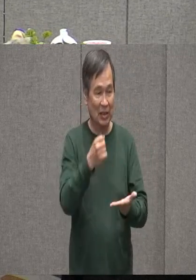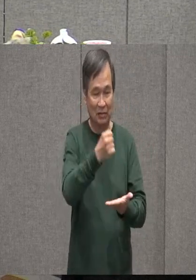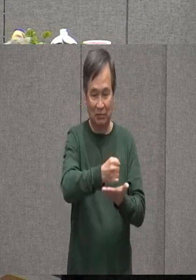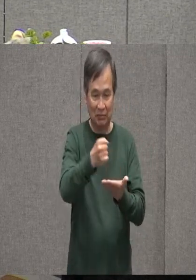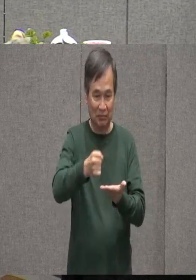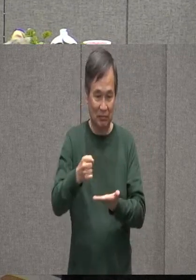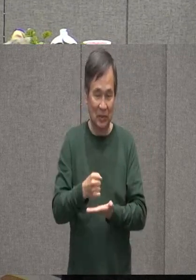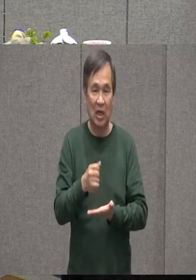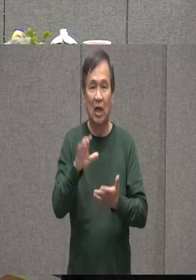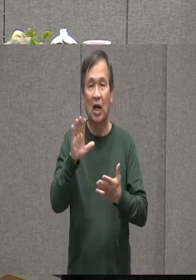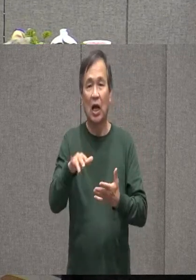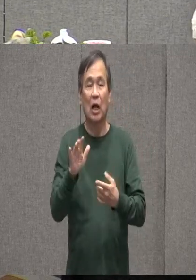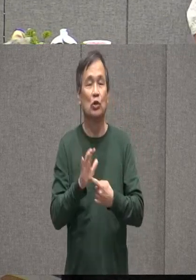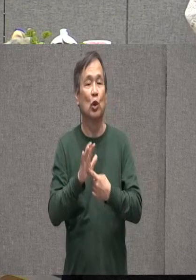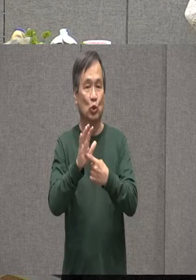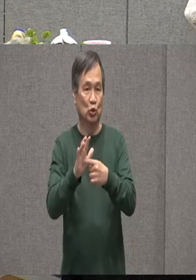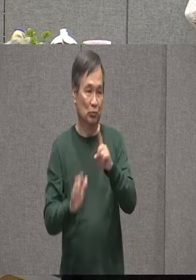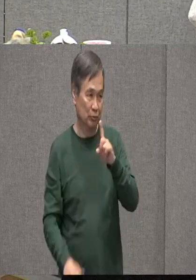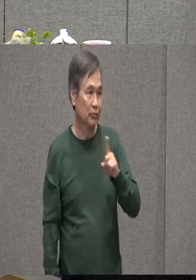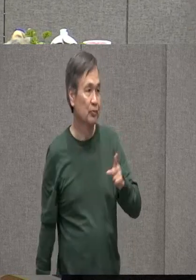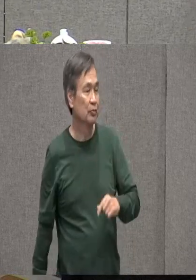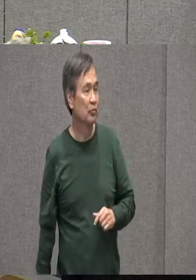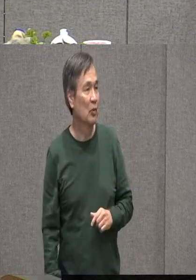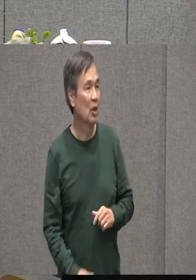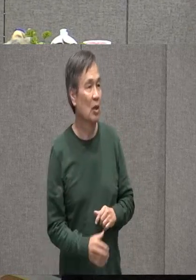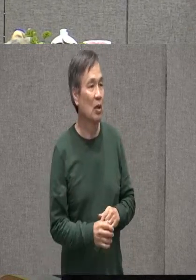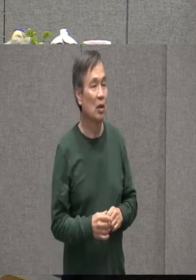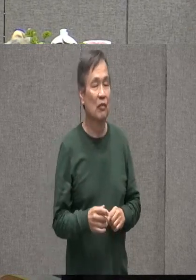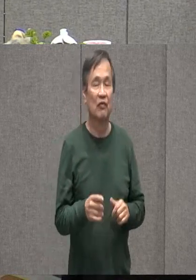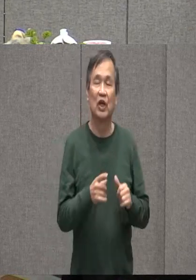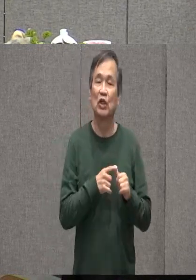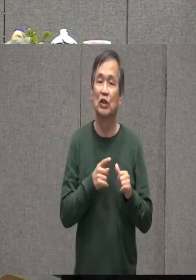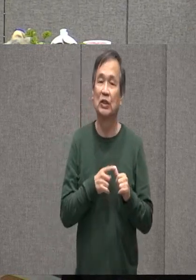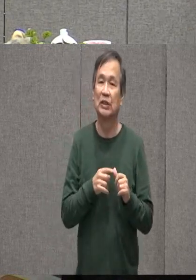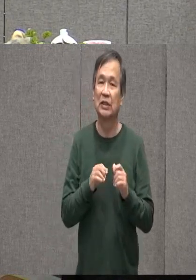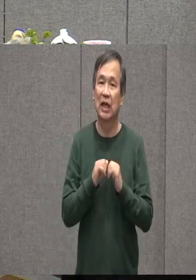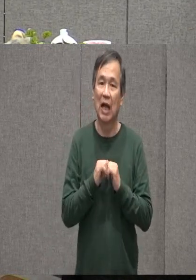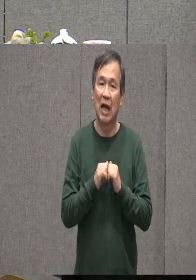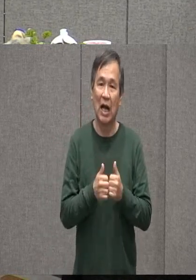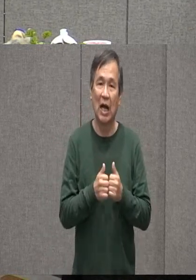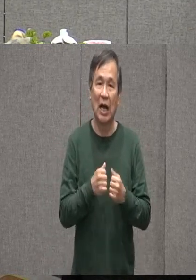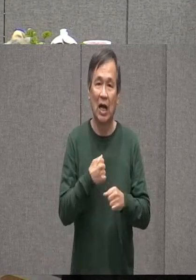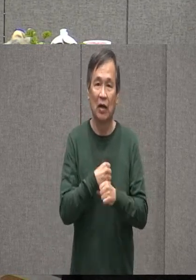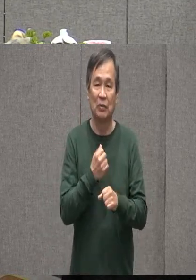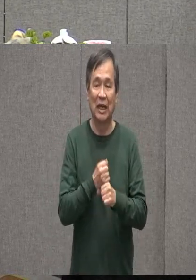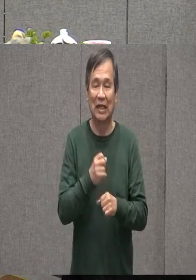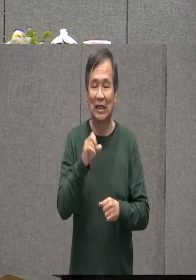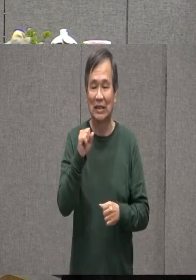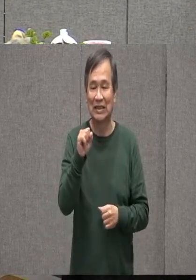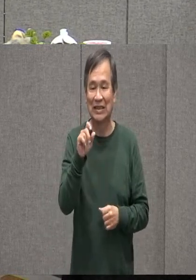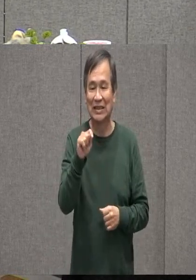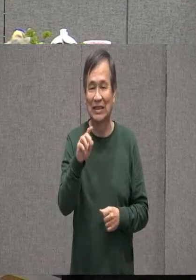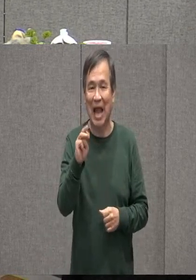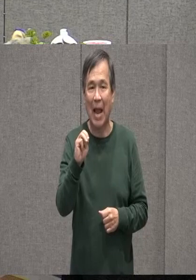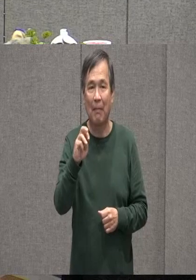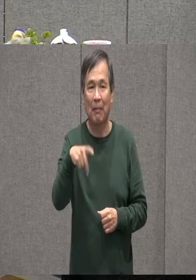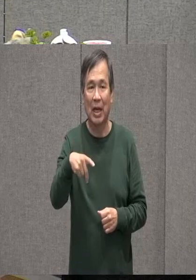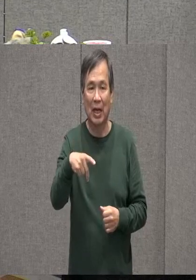that I brought a lot of objects with me. So we're gonna talk first about how to make a stamp pad from something that you might have at home.